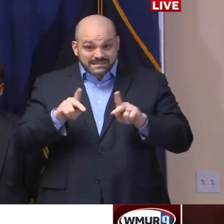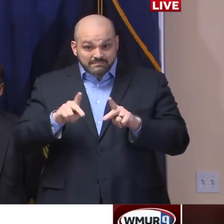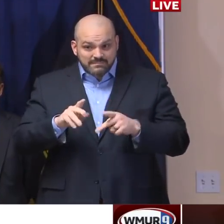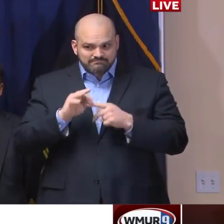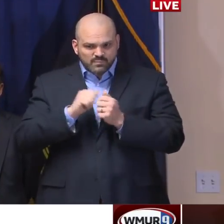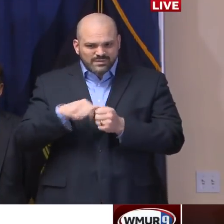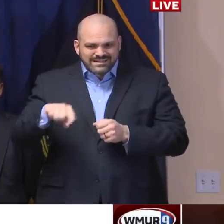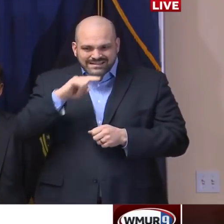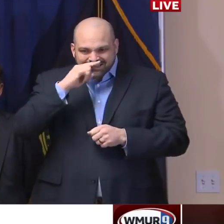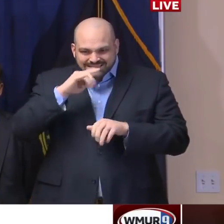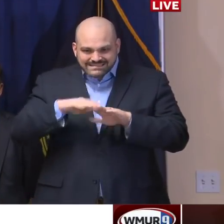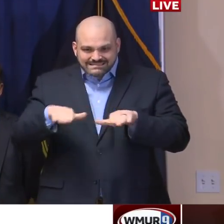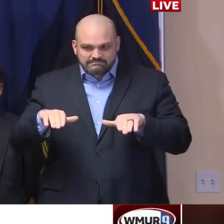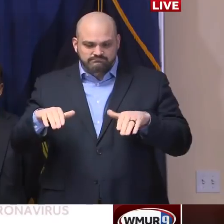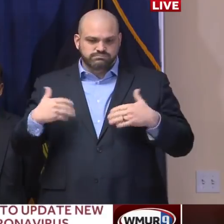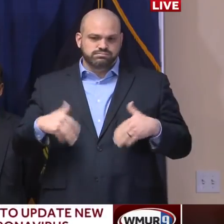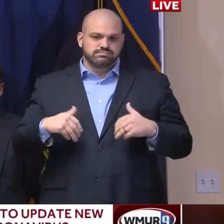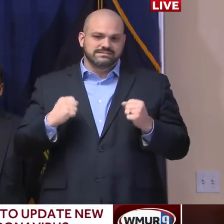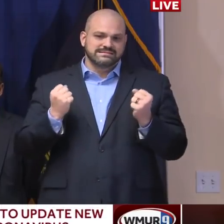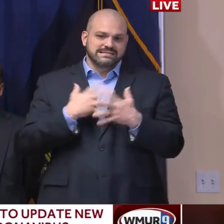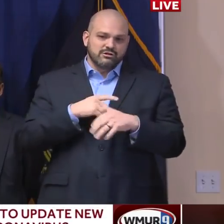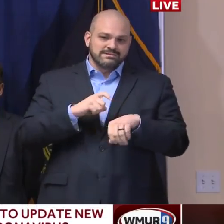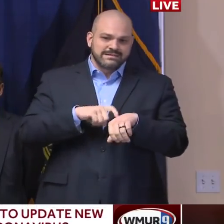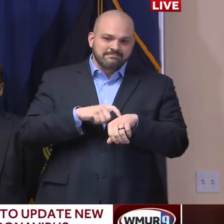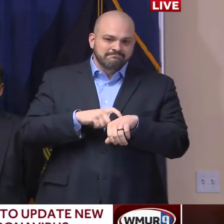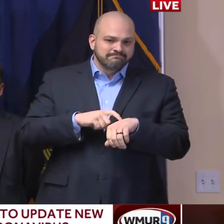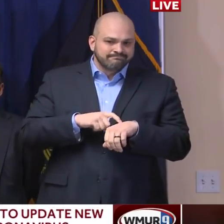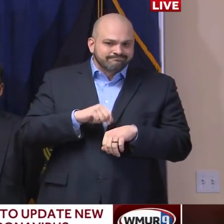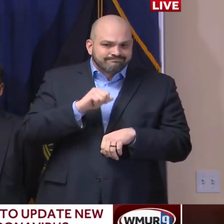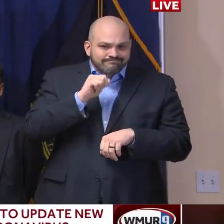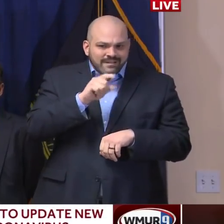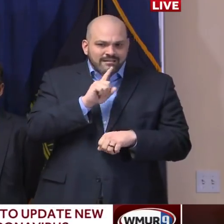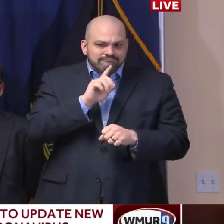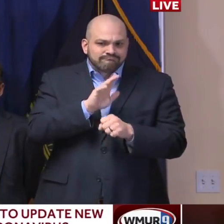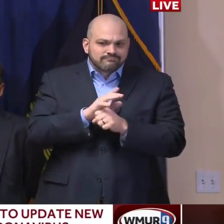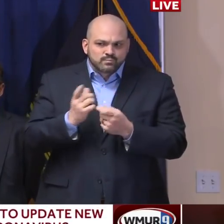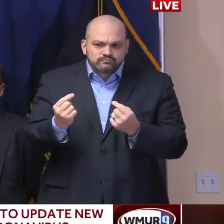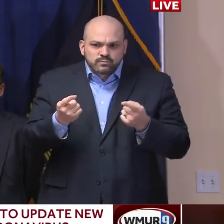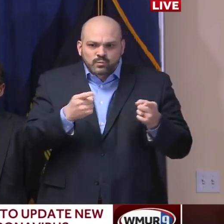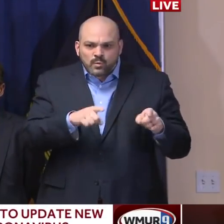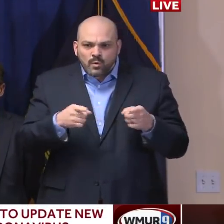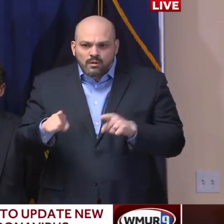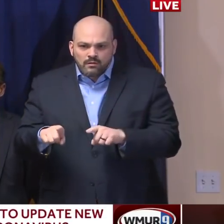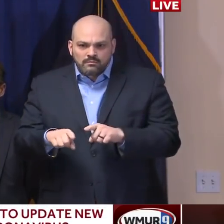EMERGENCY. FOR MANY PEOPLE, ESPECIALLY OUR KIDS, THIS CAN BE A SCARY TIME.